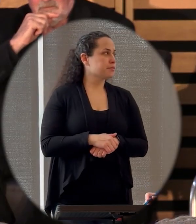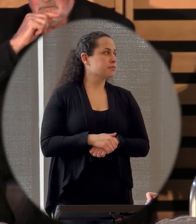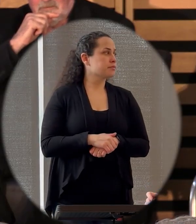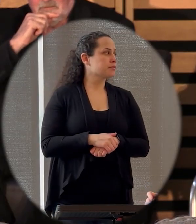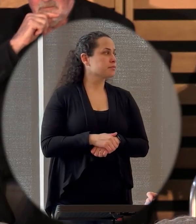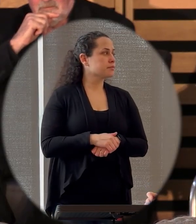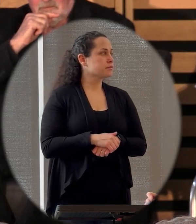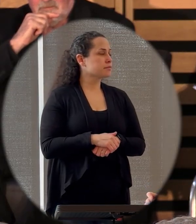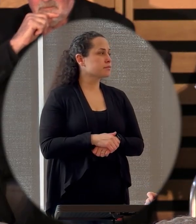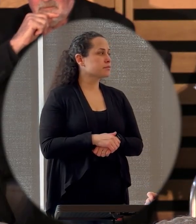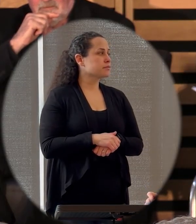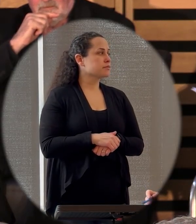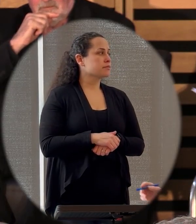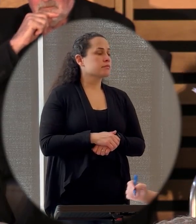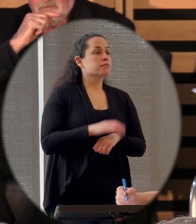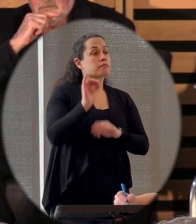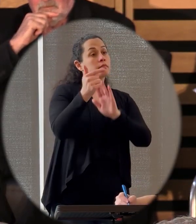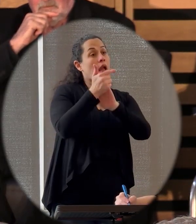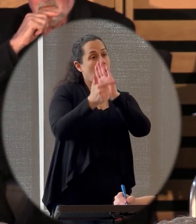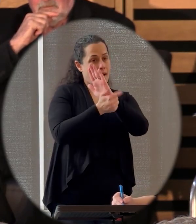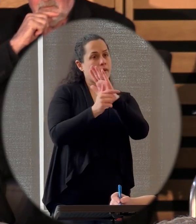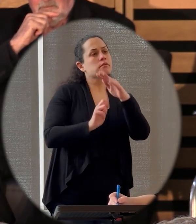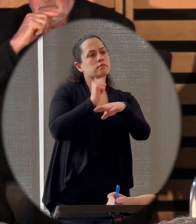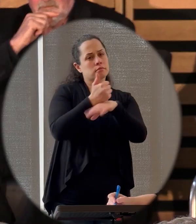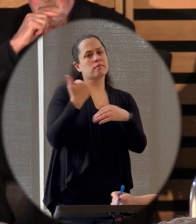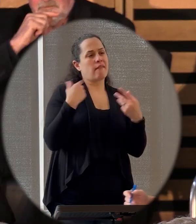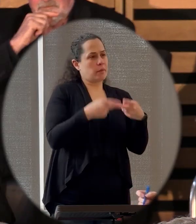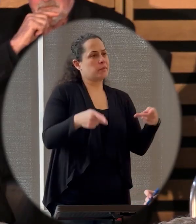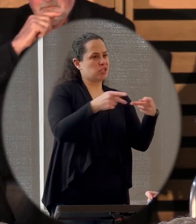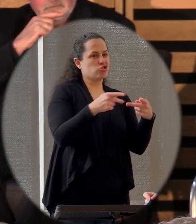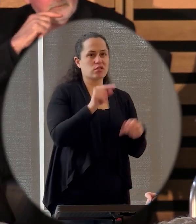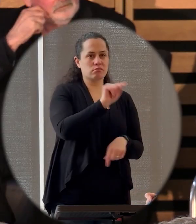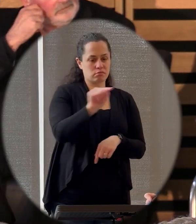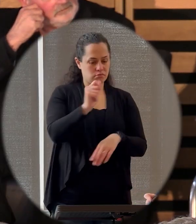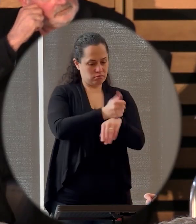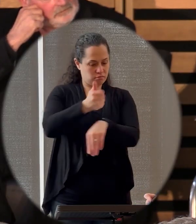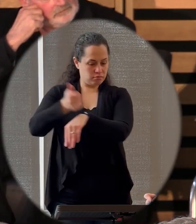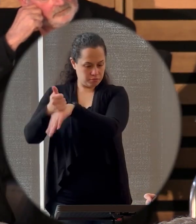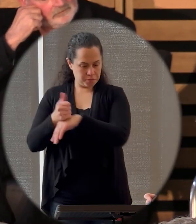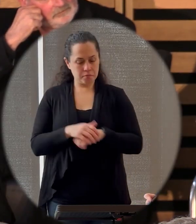couple of organizations c or or positions. It created accessibility standards Canada whose